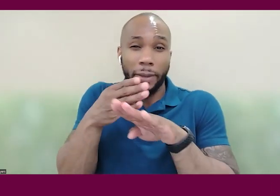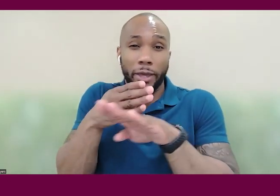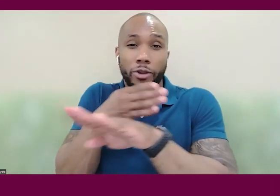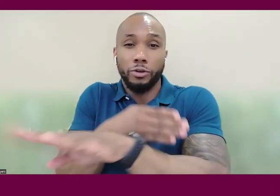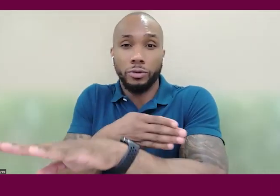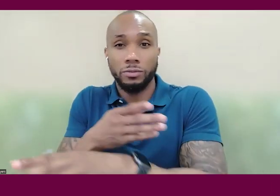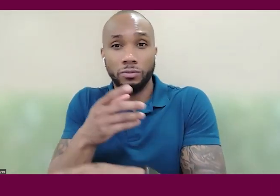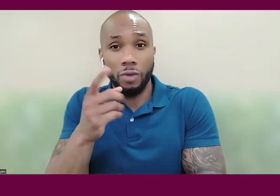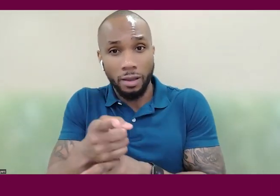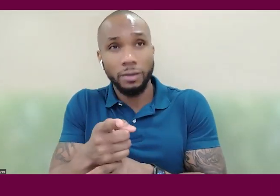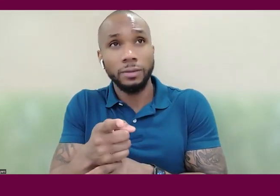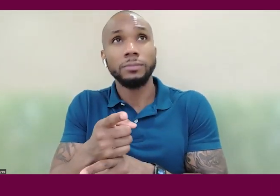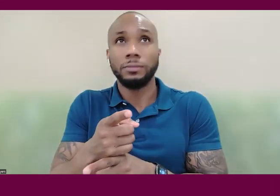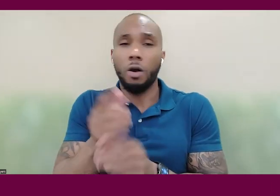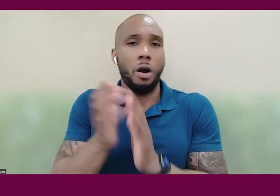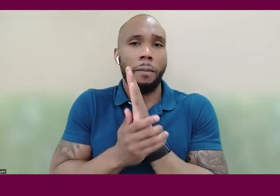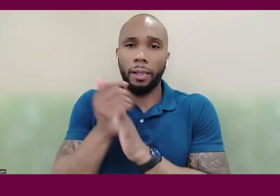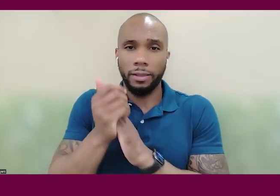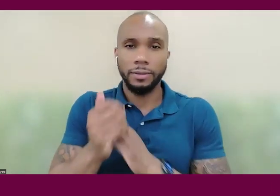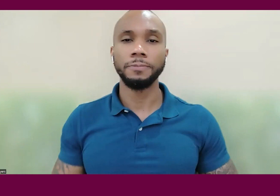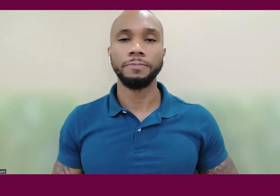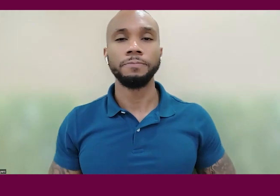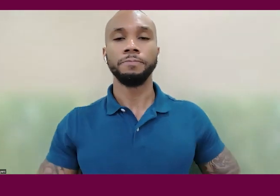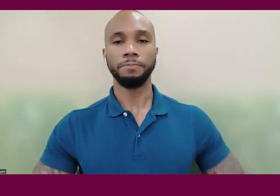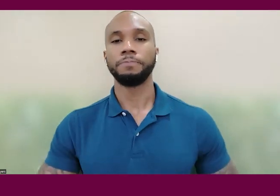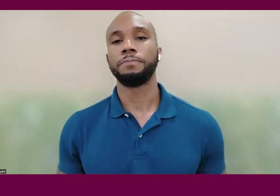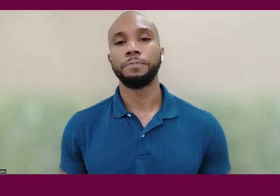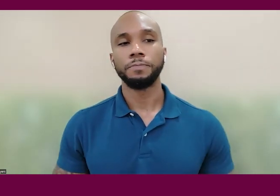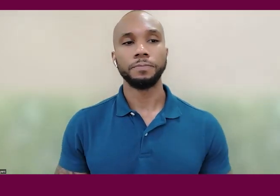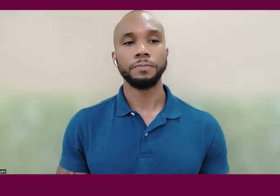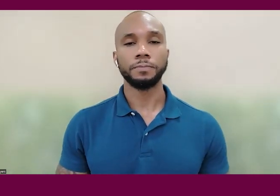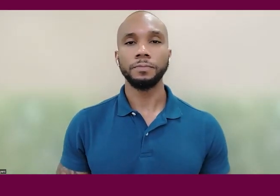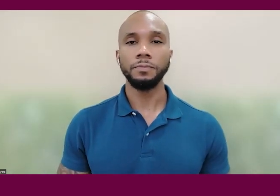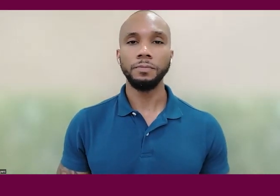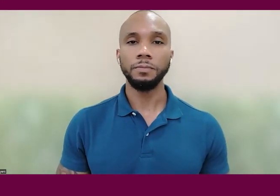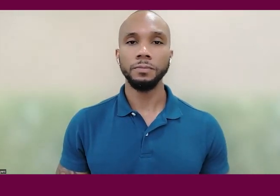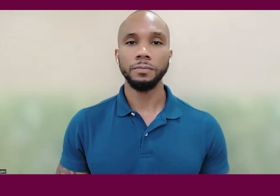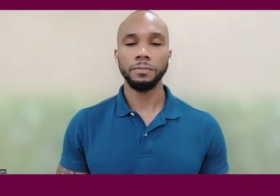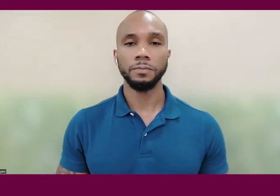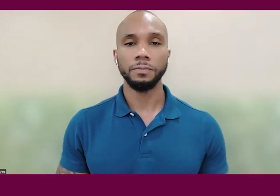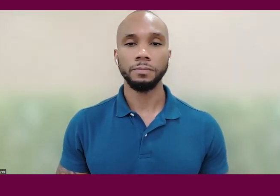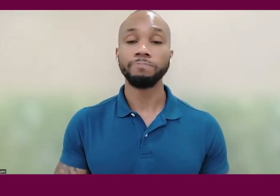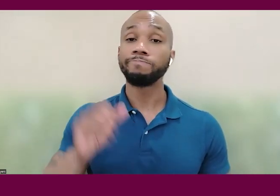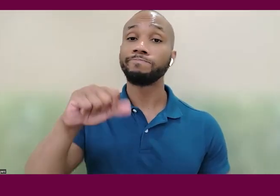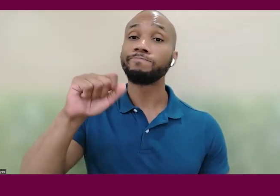It's going to be at least a little bit better automatically. Ashley Inkumsah: Yes.